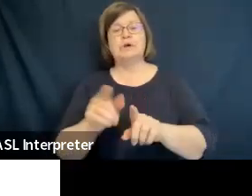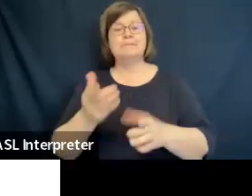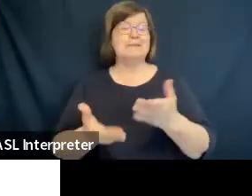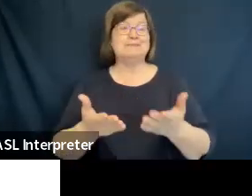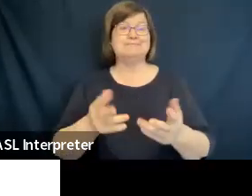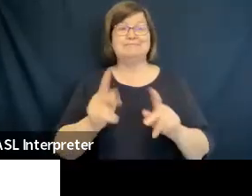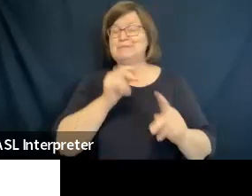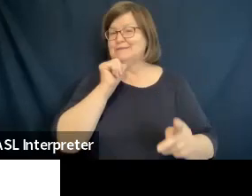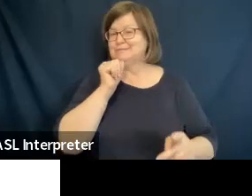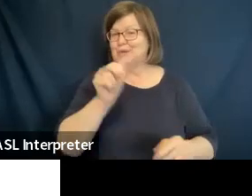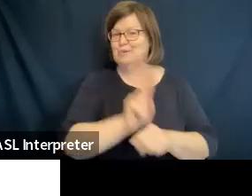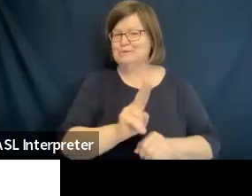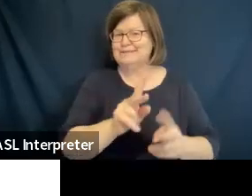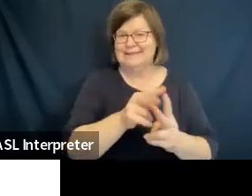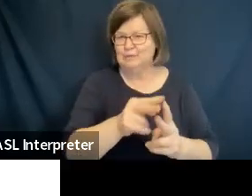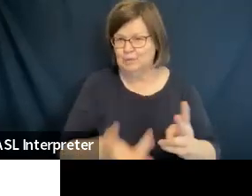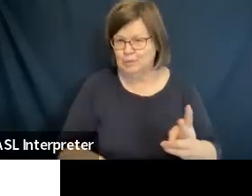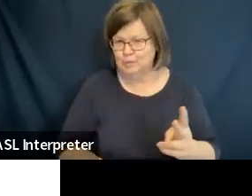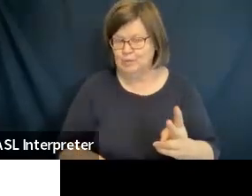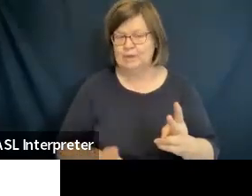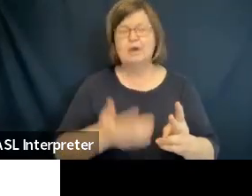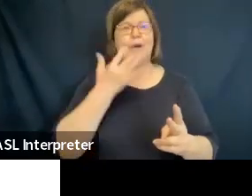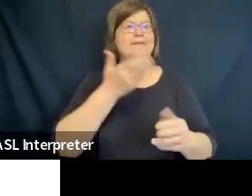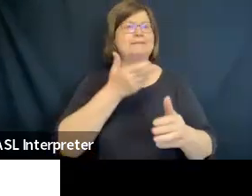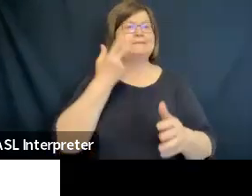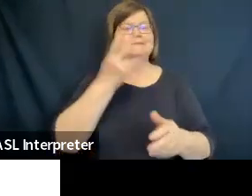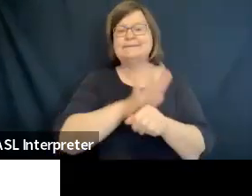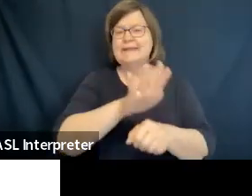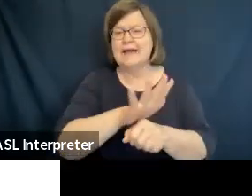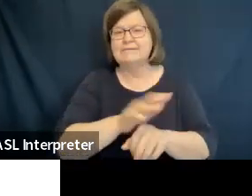a cane or a guide dog. If they have enough vision they might be able to navigate without